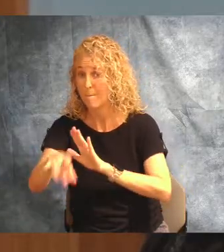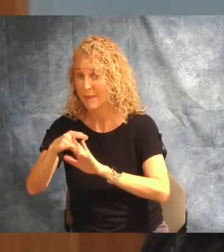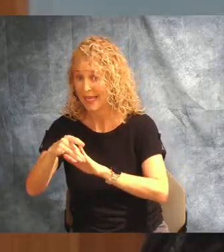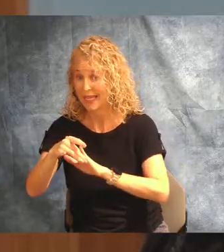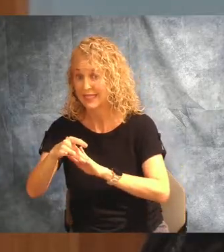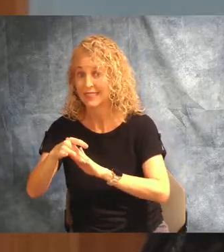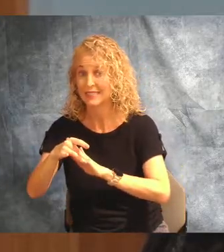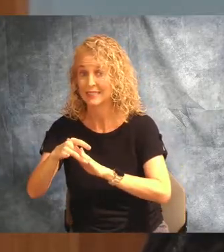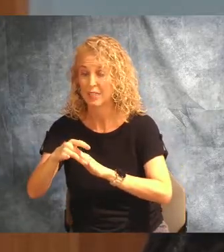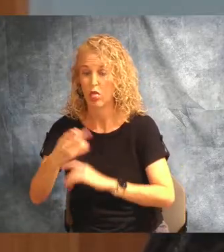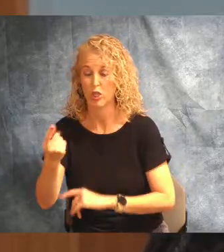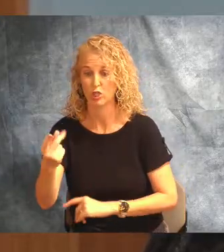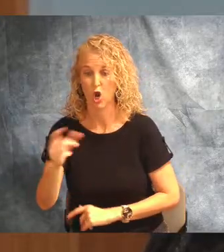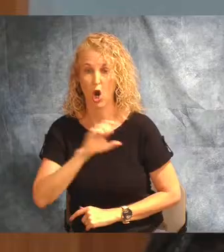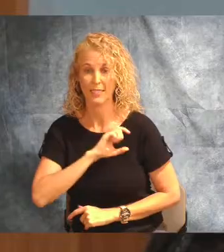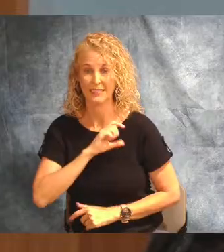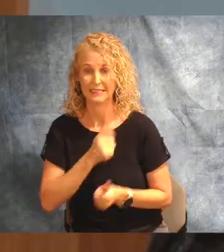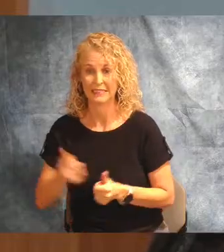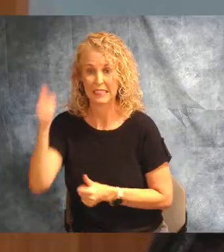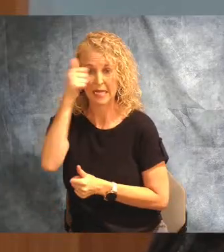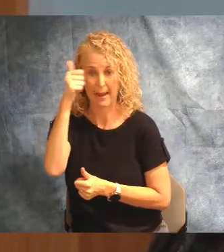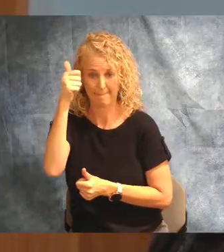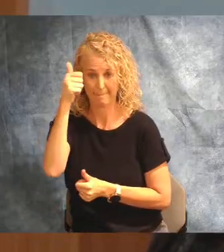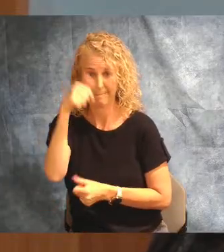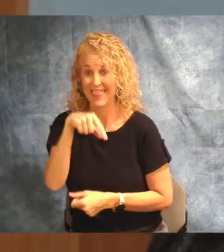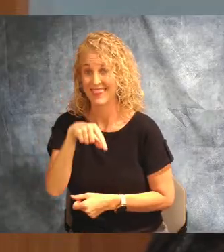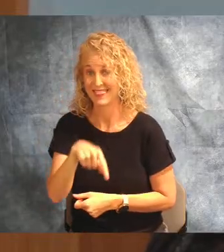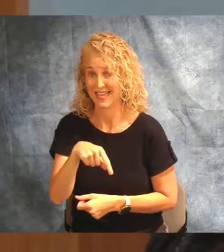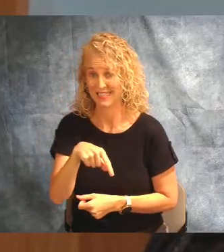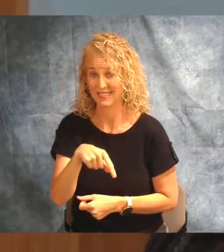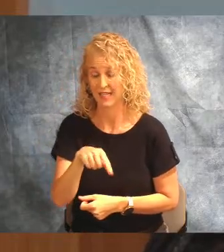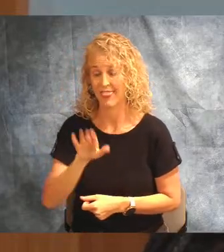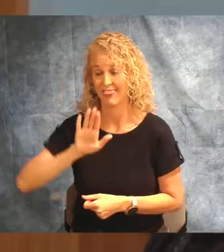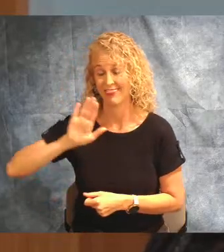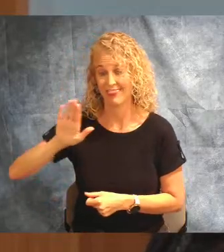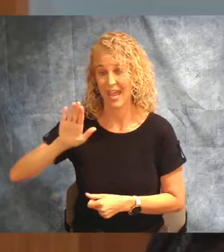the humane agents. This is a change to the humane agent list that the Probate Court did and we're